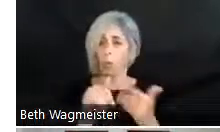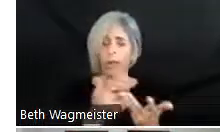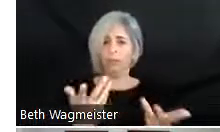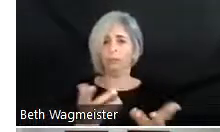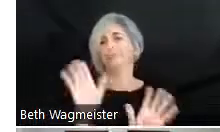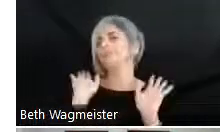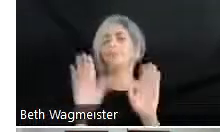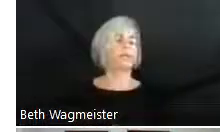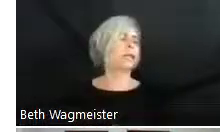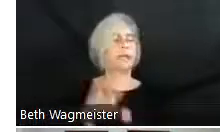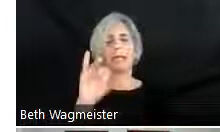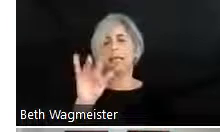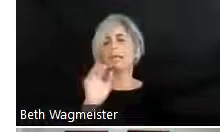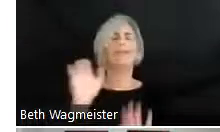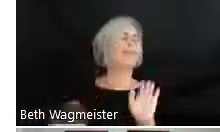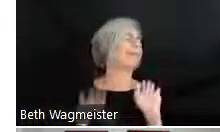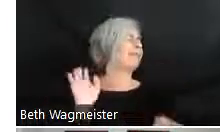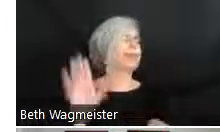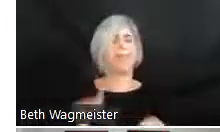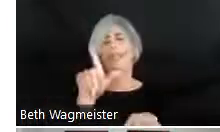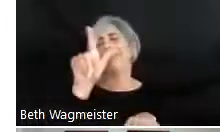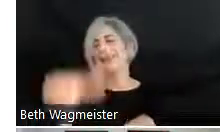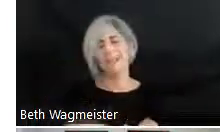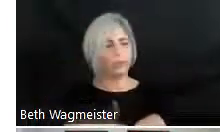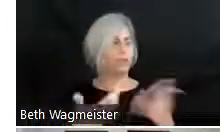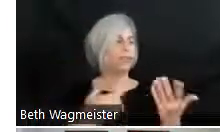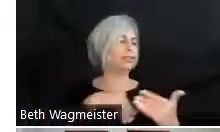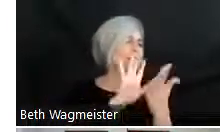I'll get to accessibility. We'll get to it at the end of the sprint, the end of the project.